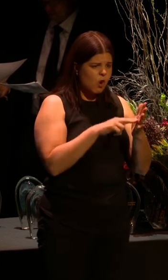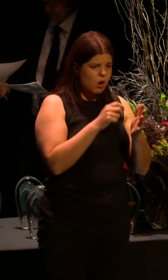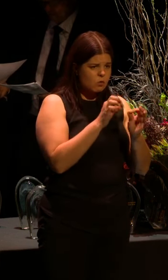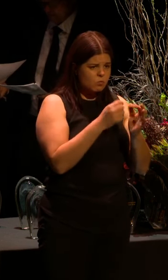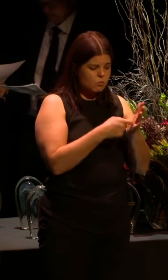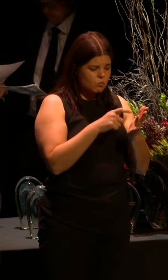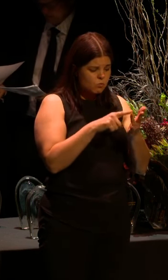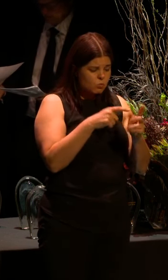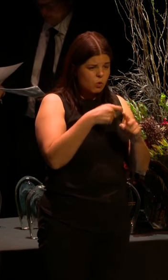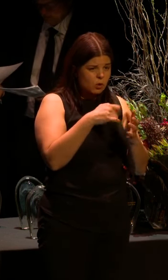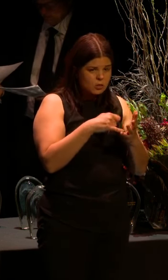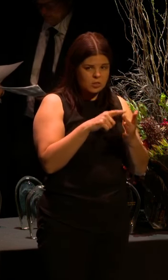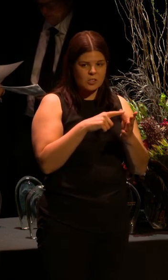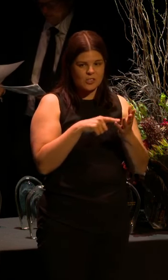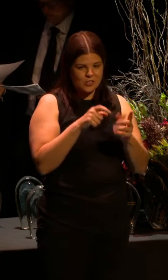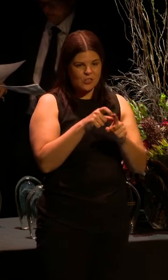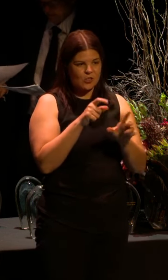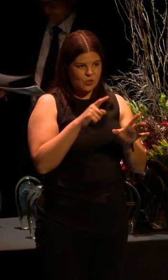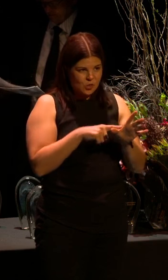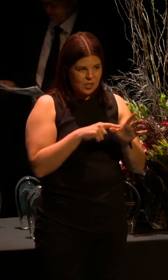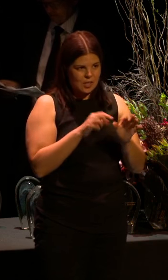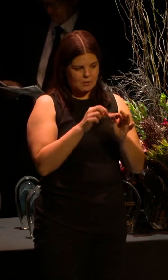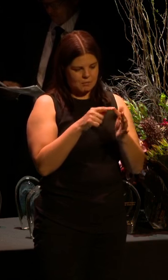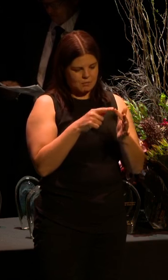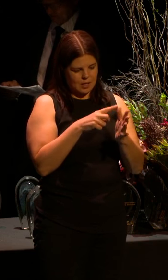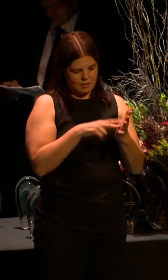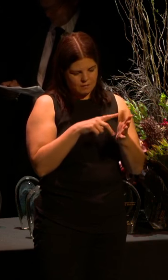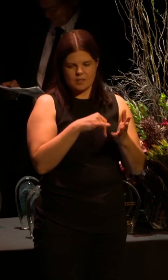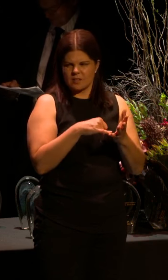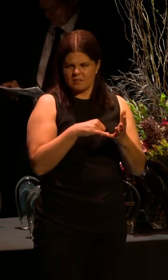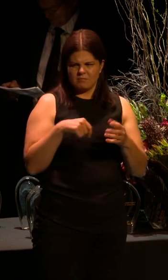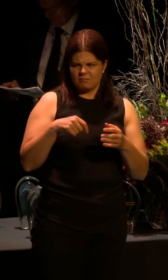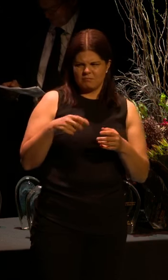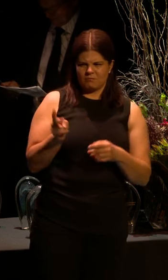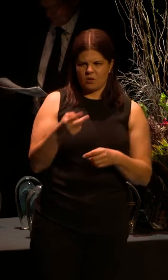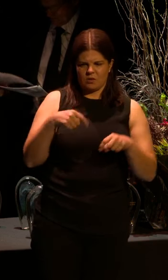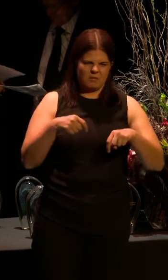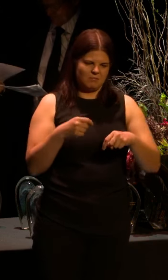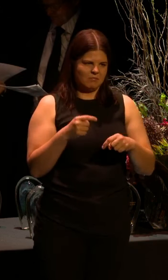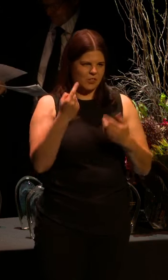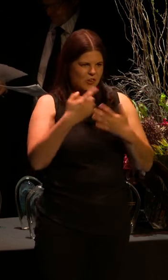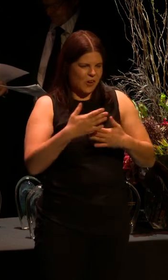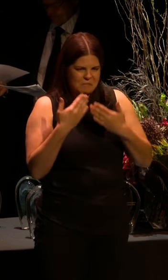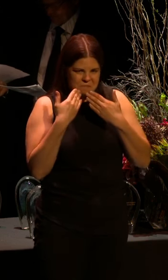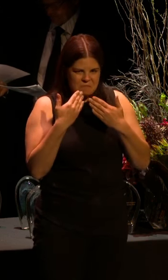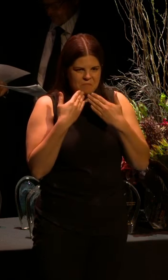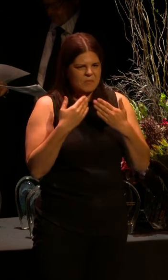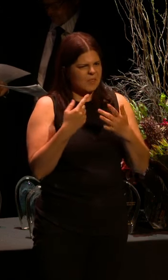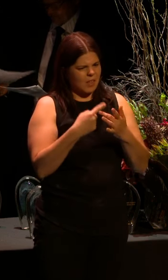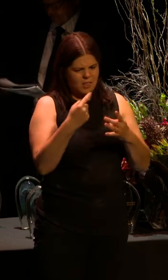who are both here tonight, as well as many others. Without their talent, there would be no books,